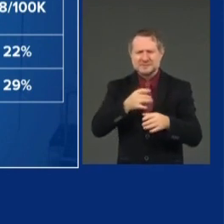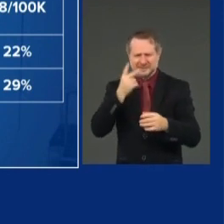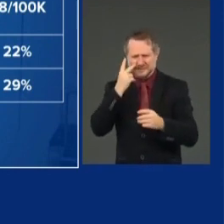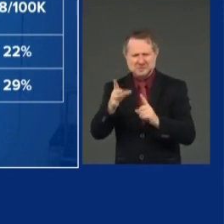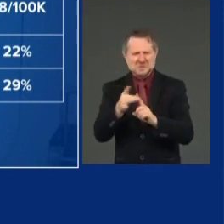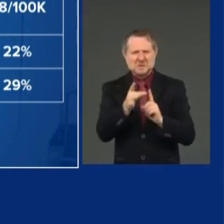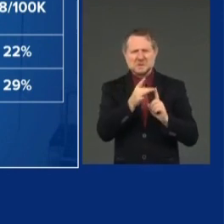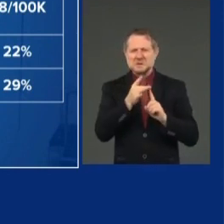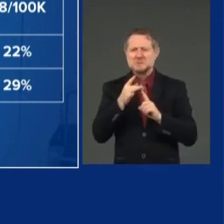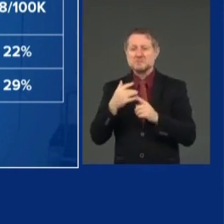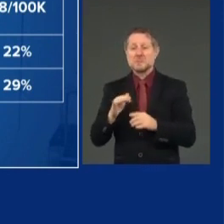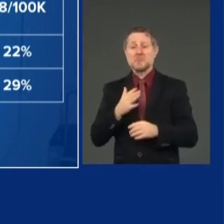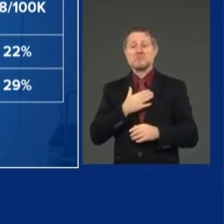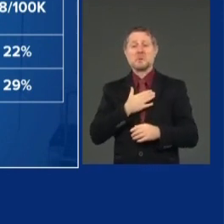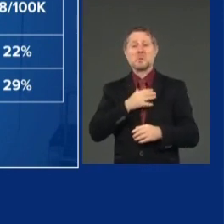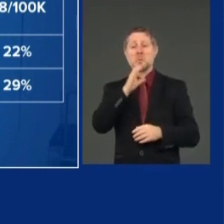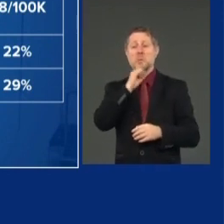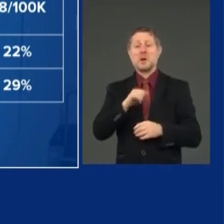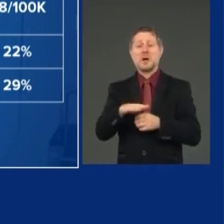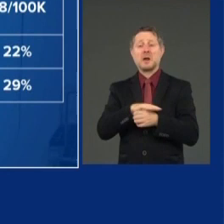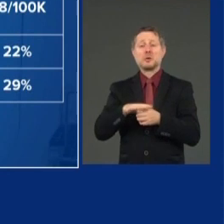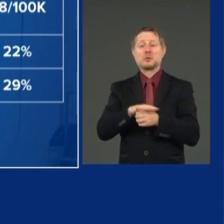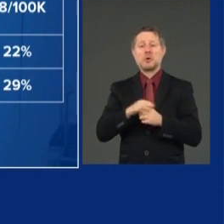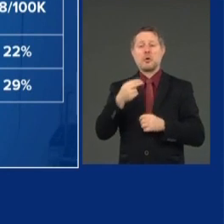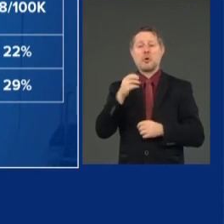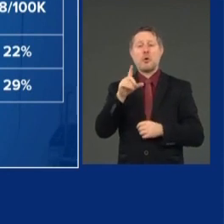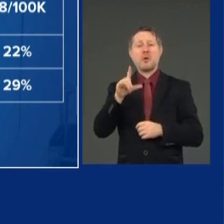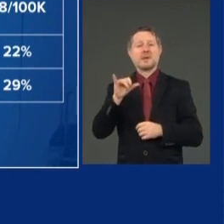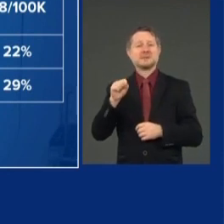BY ZIP CODE, BY SELECT